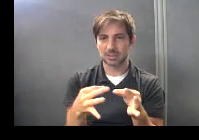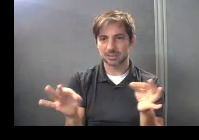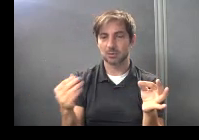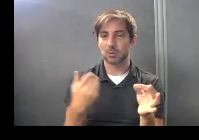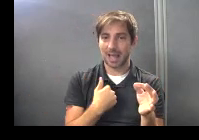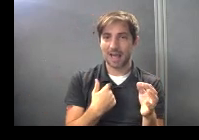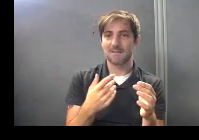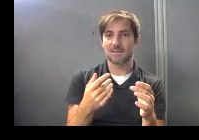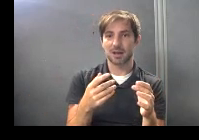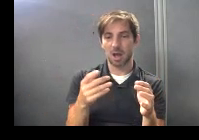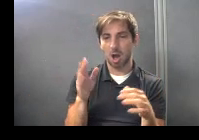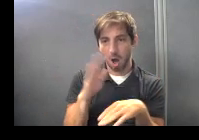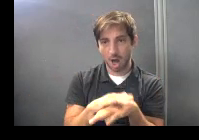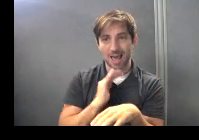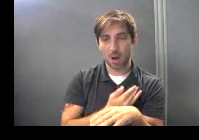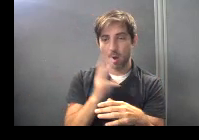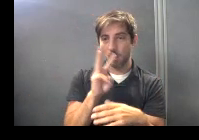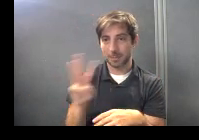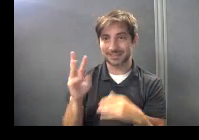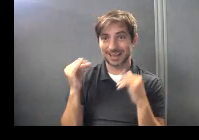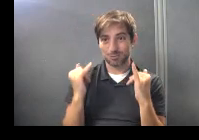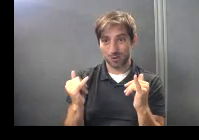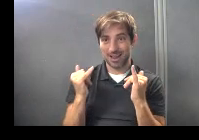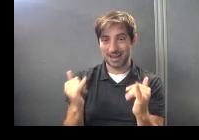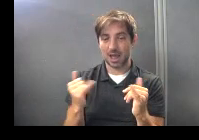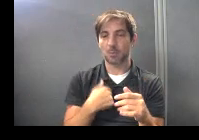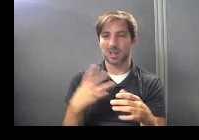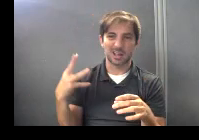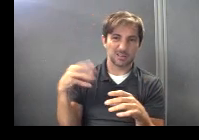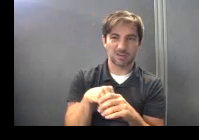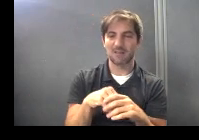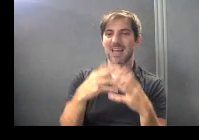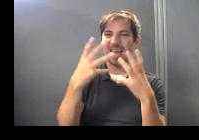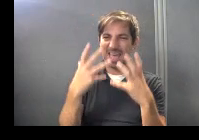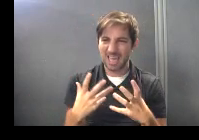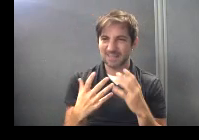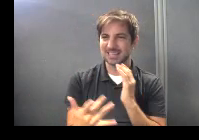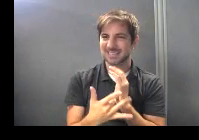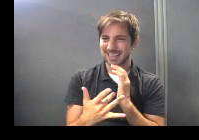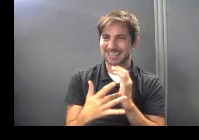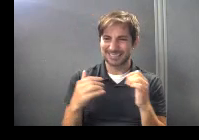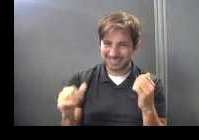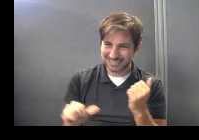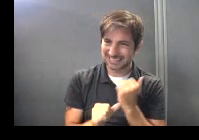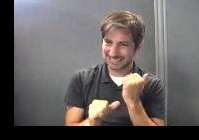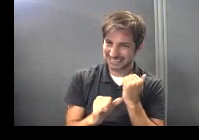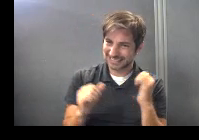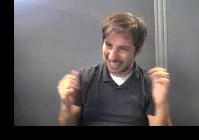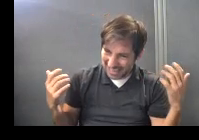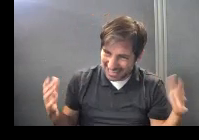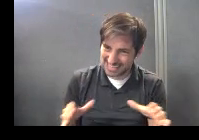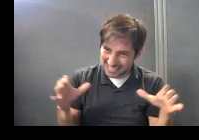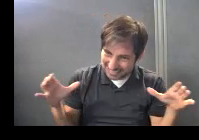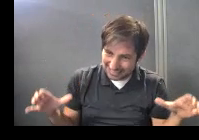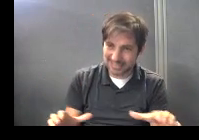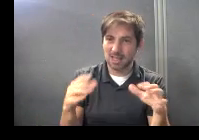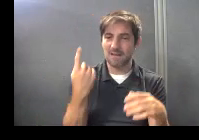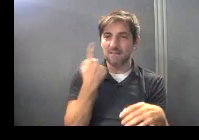NOW WHERE WE ARE ENGAGED IN A HEAVY TECHNICAL ASSISTANCE EFFORT FOR THE AMERICAN RESCUE